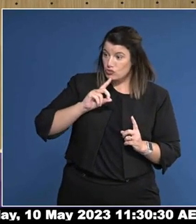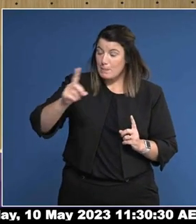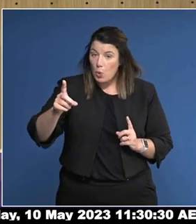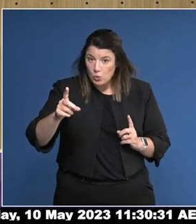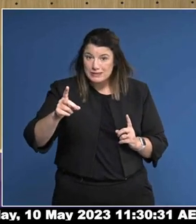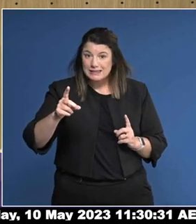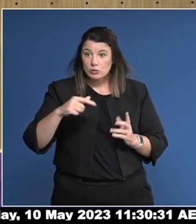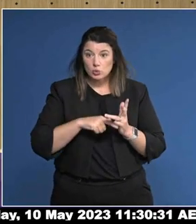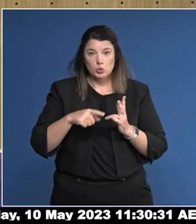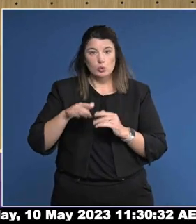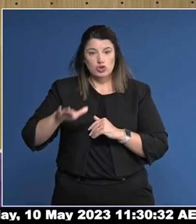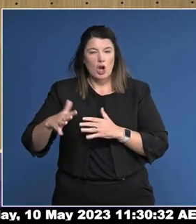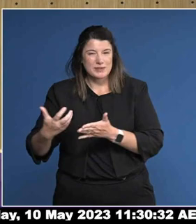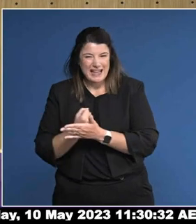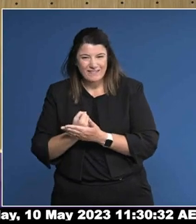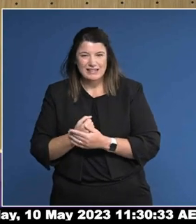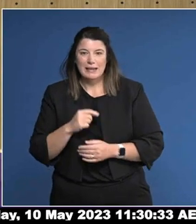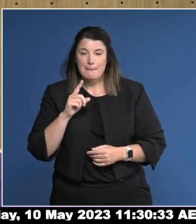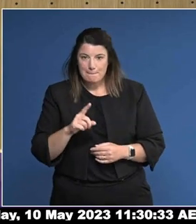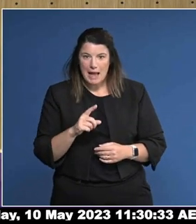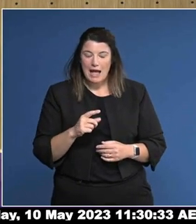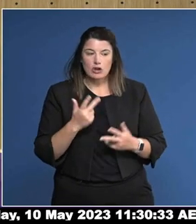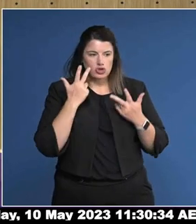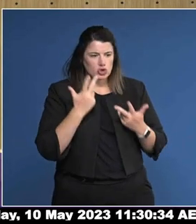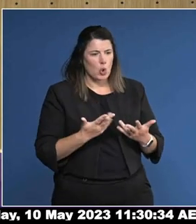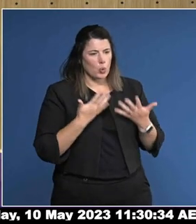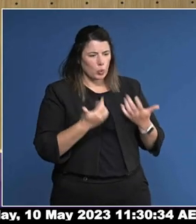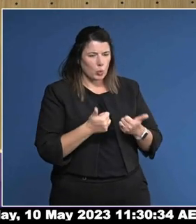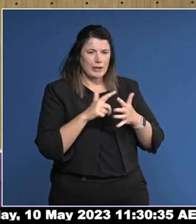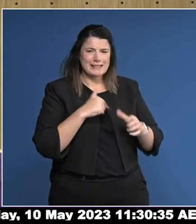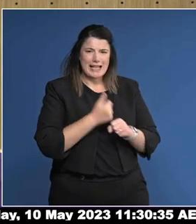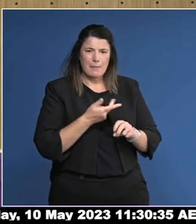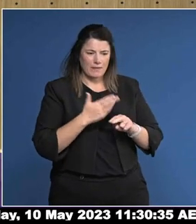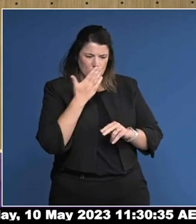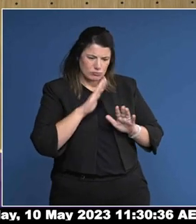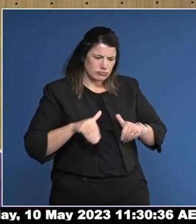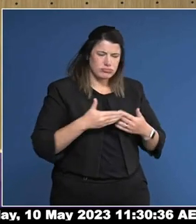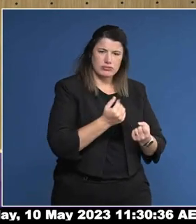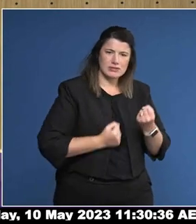it speaks to the support that schools provide our students that schools do go above